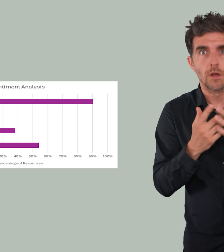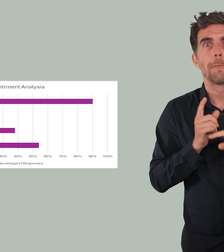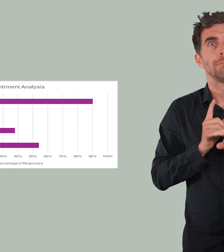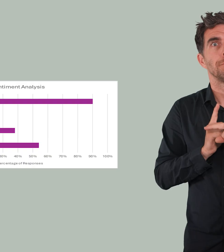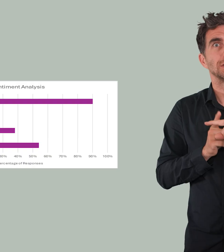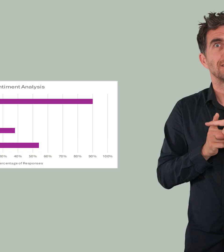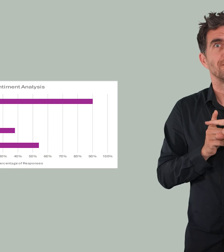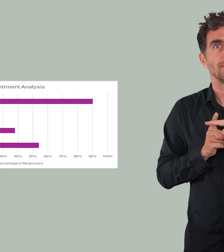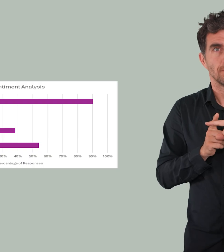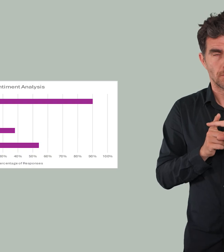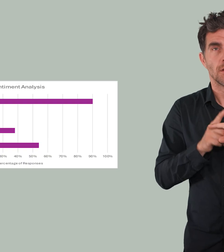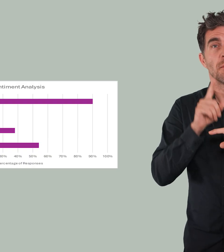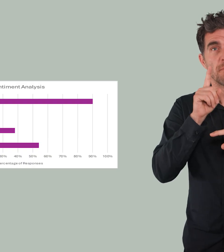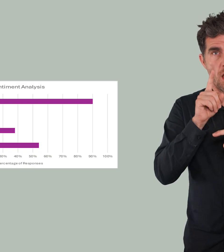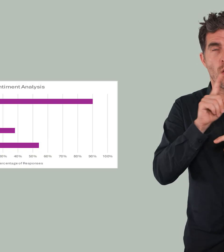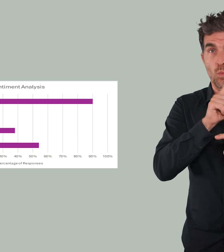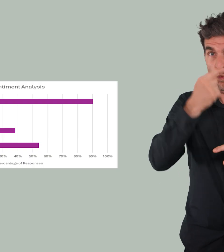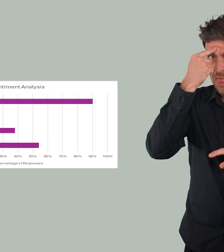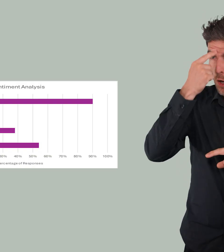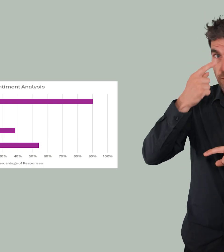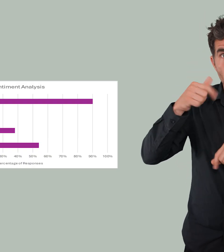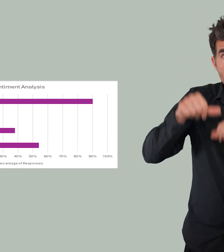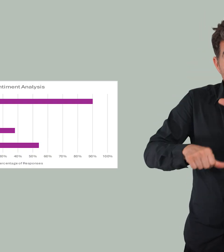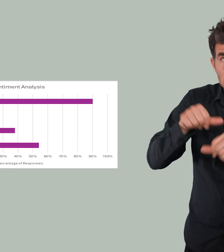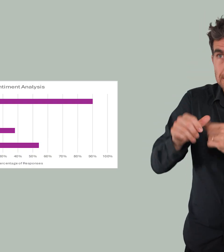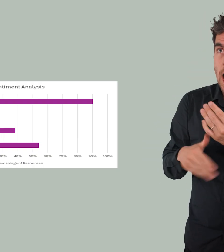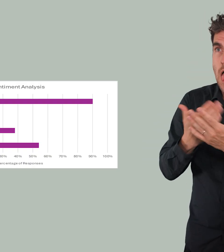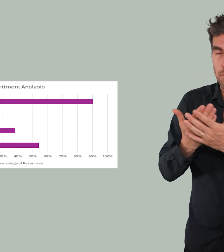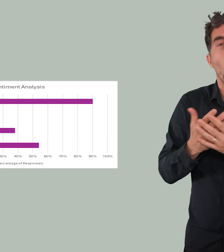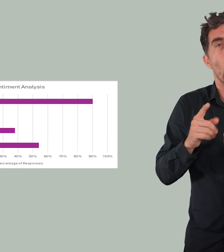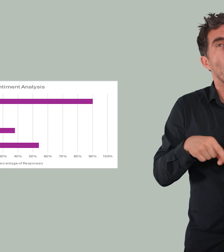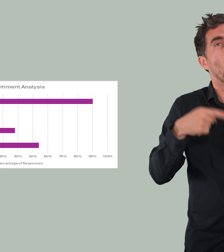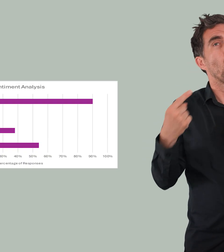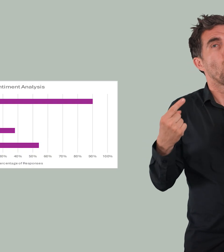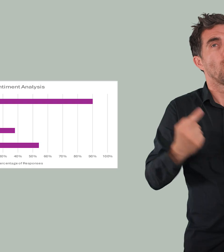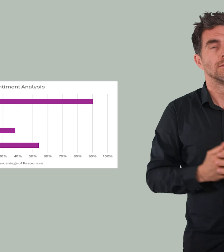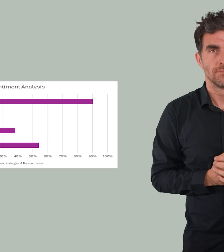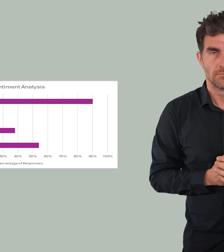are positive, in contrast to views on the process of claiming it